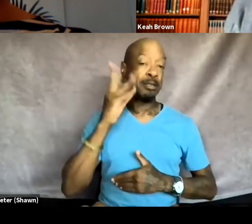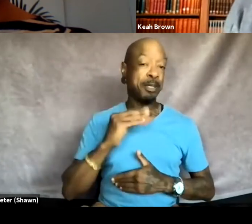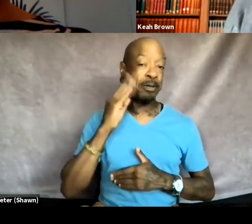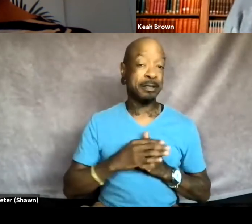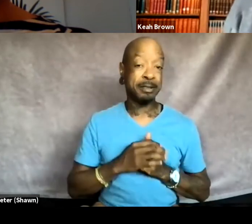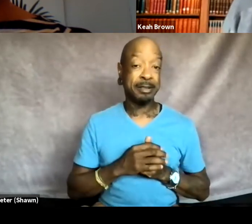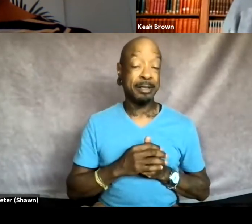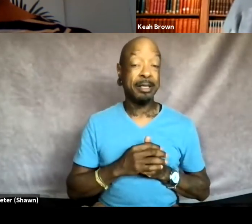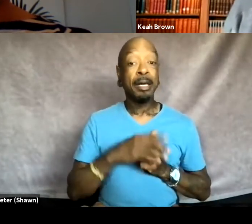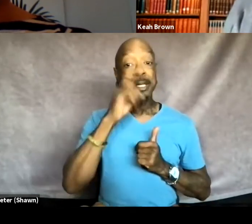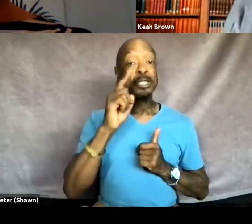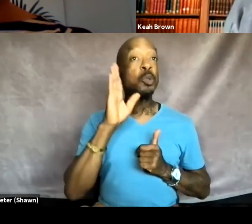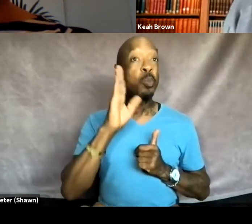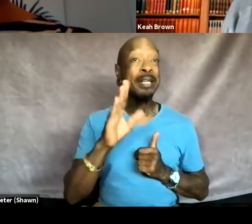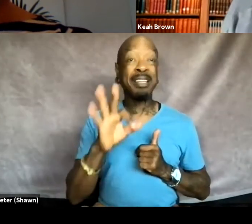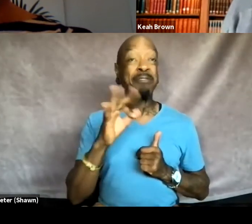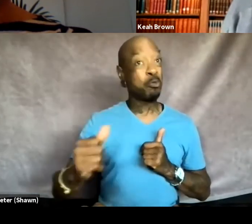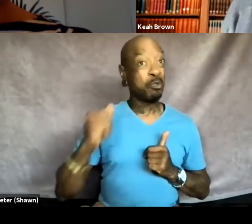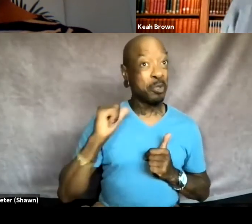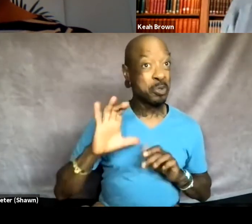that exact problem of appropriating and.